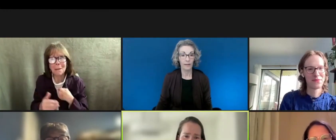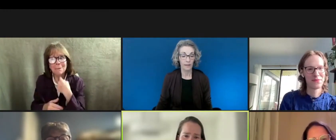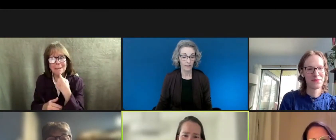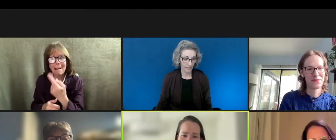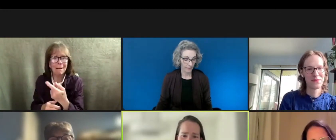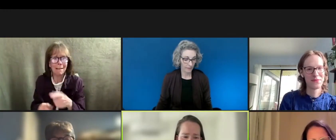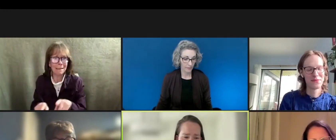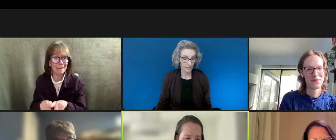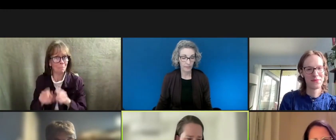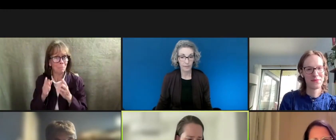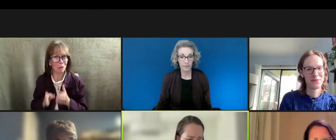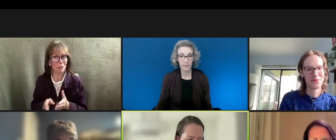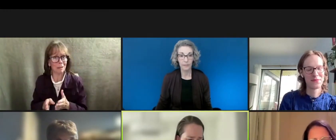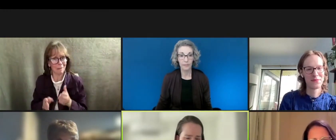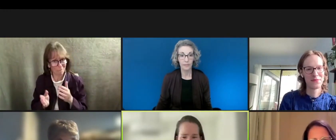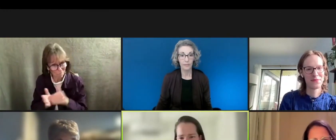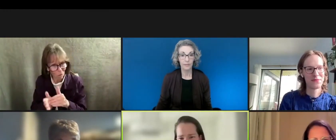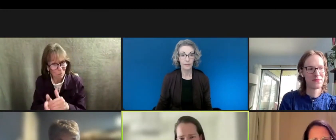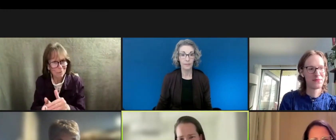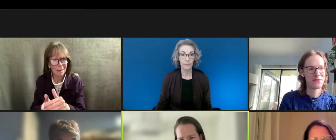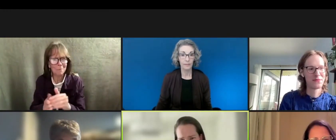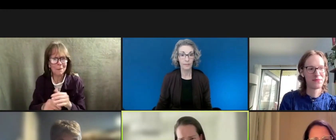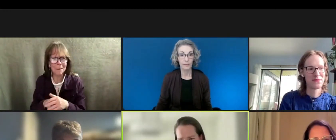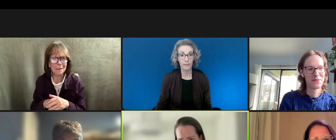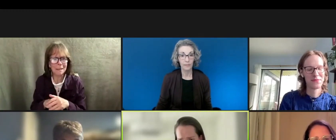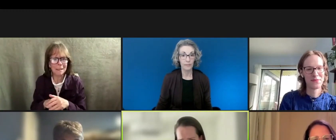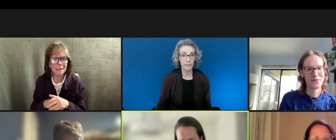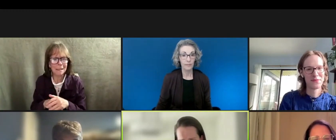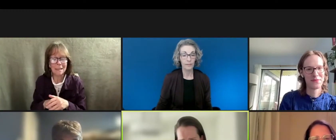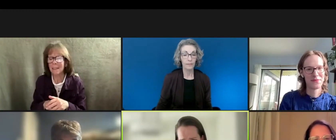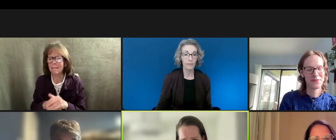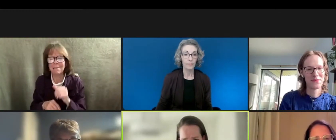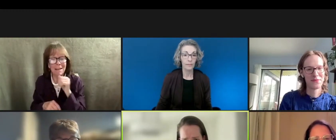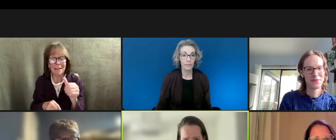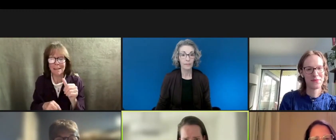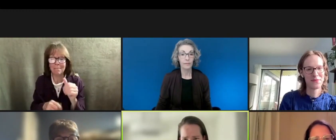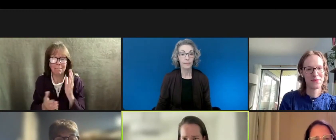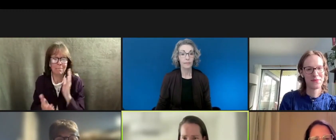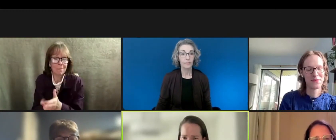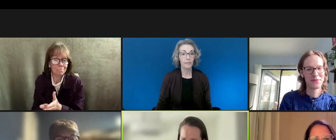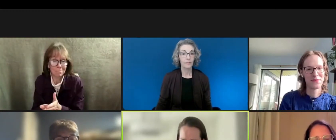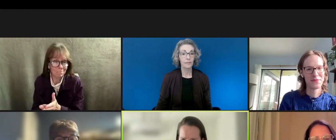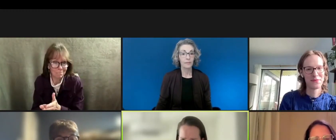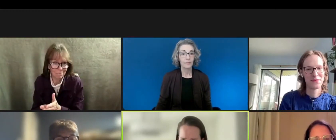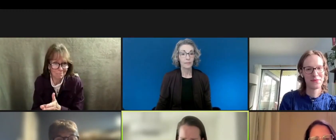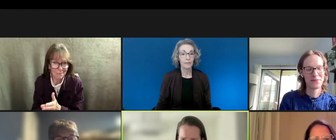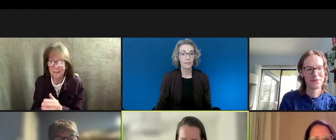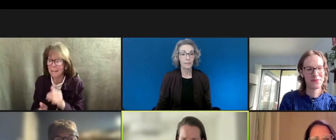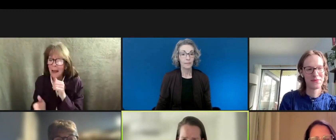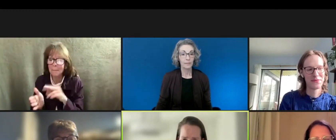so, yeah, it's something that doesn't go away and is not a one time deal.